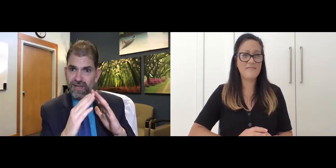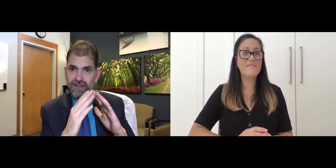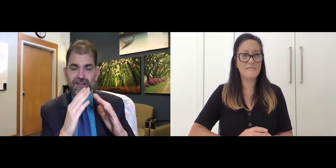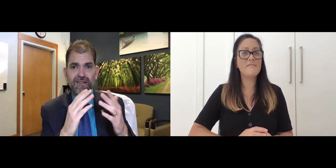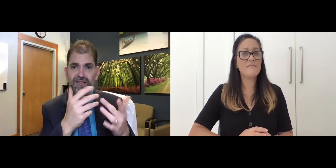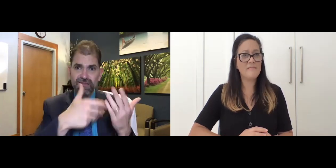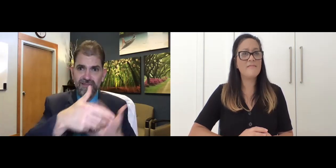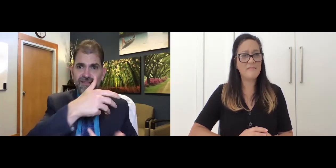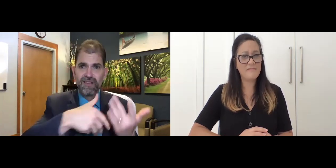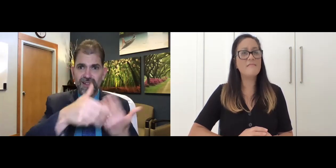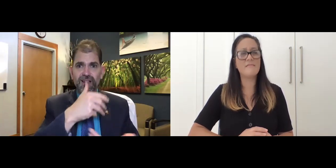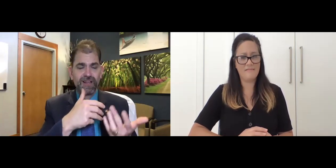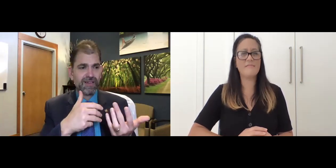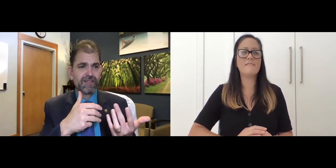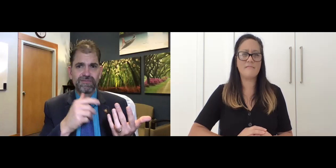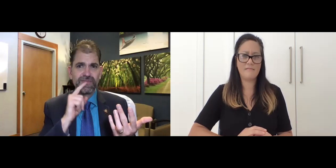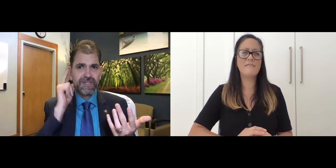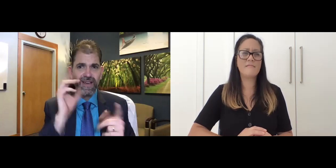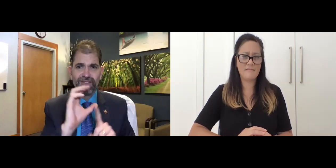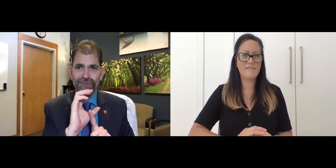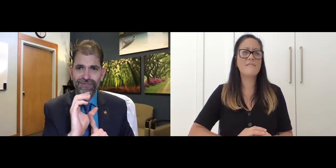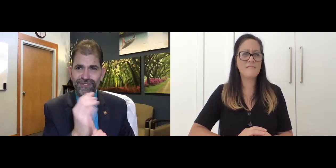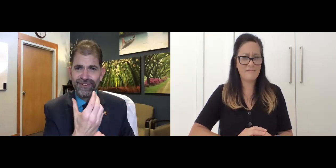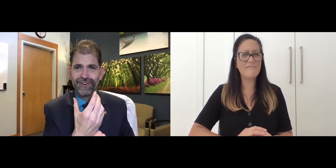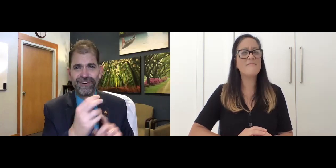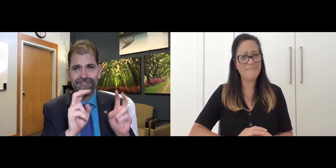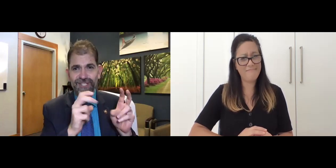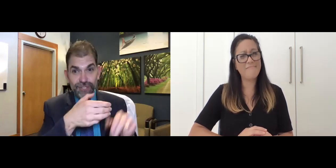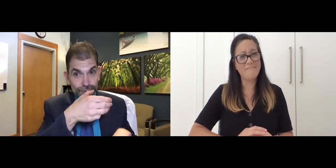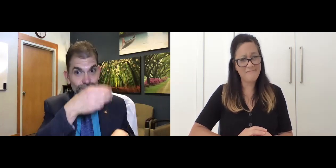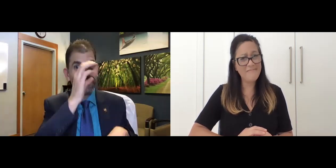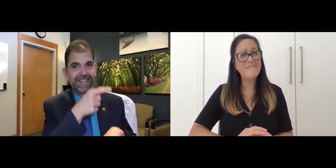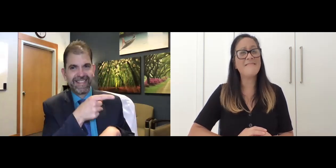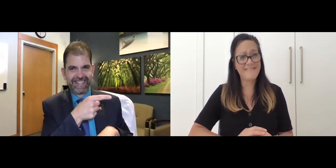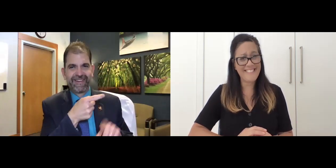and oftentimes whenever needed I'd go back to the deaf community to my other world